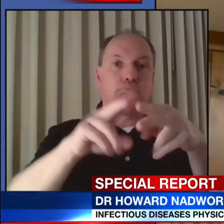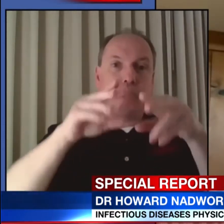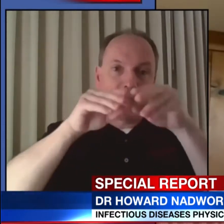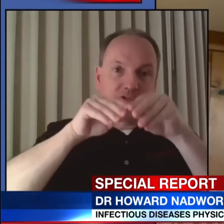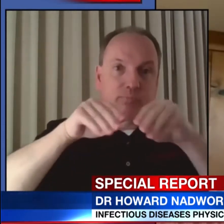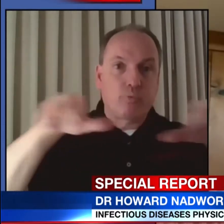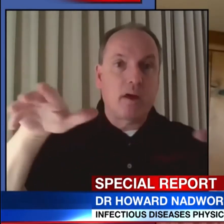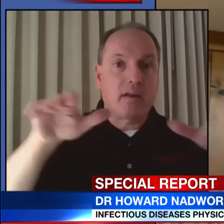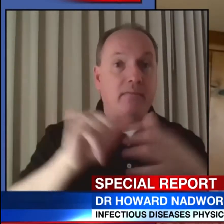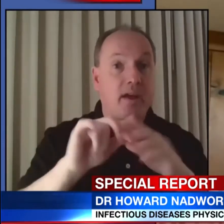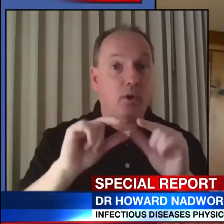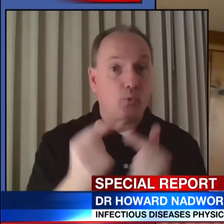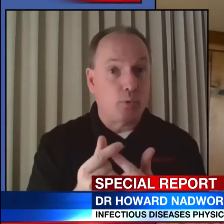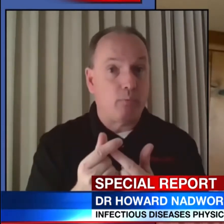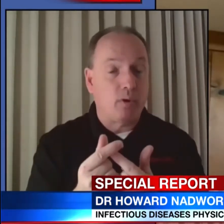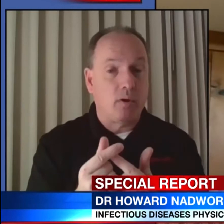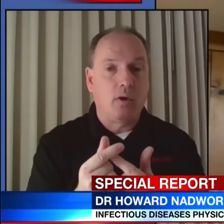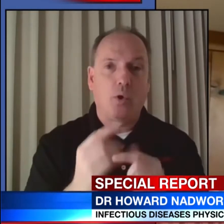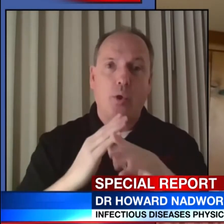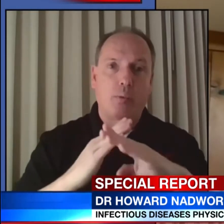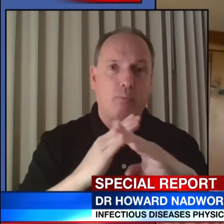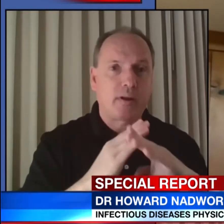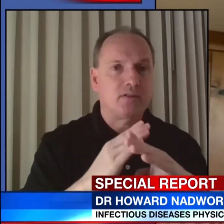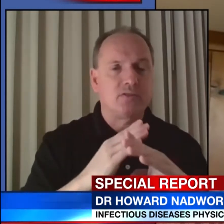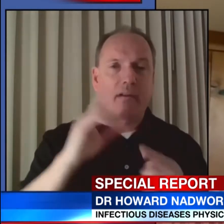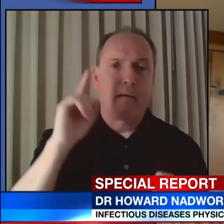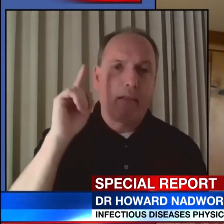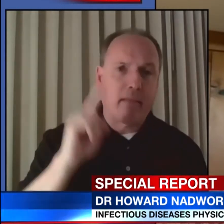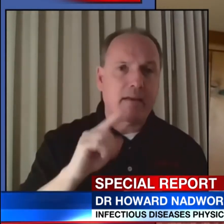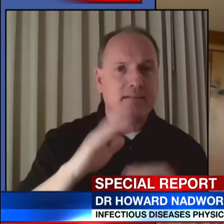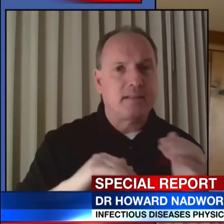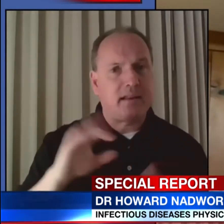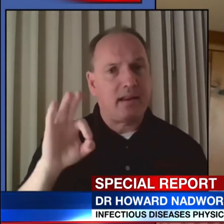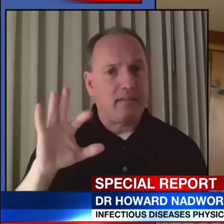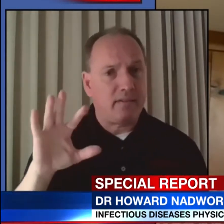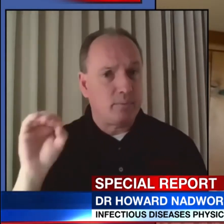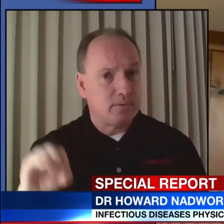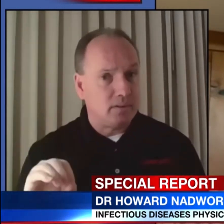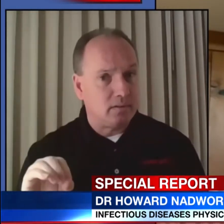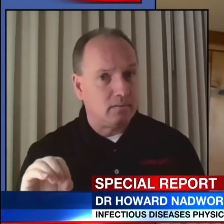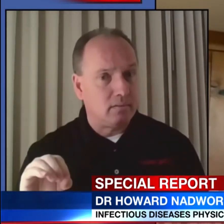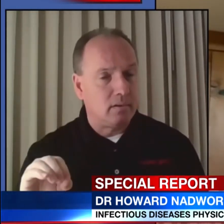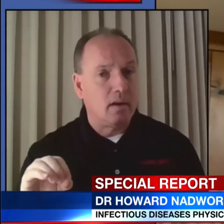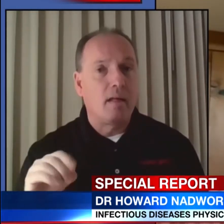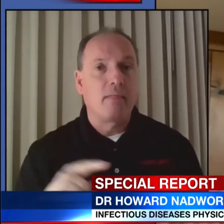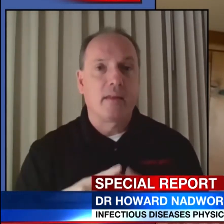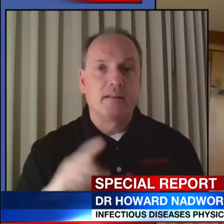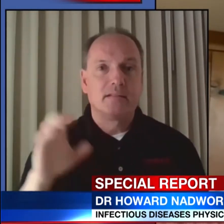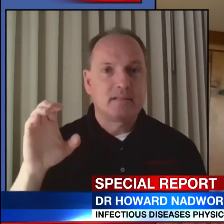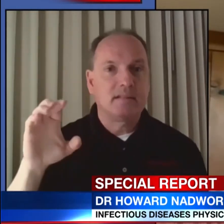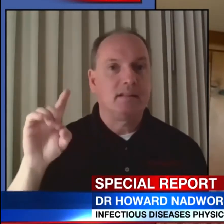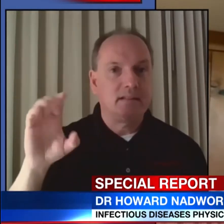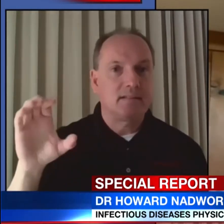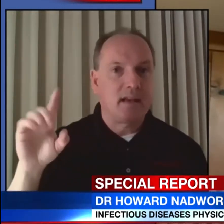YOU CAN DO ANYTHING YOU WANT AND THEN IT TURNS OUT THAT THERE IS AN INCREASING AMOUNT OF SPREAD IN THAT